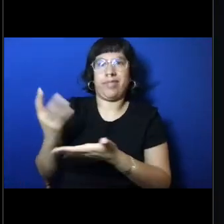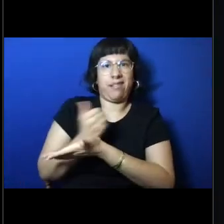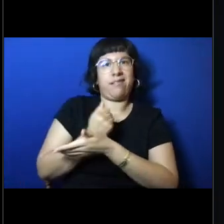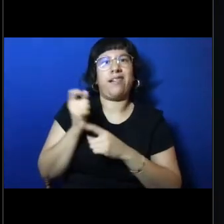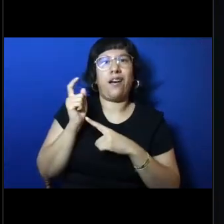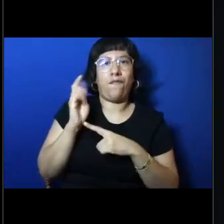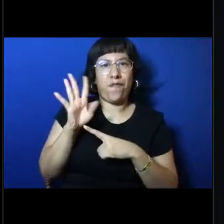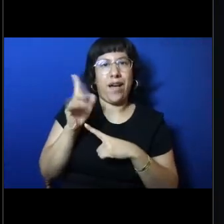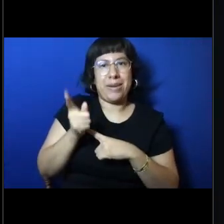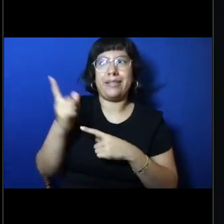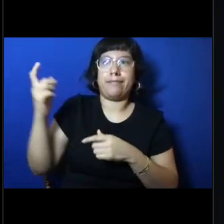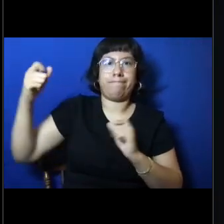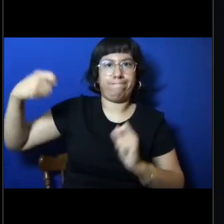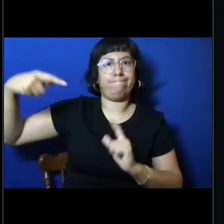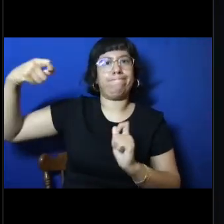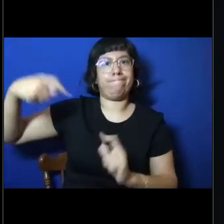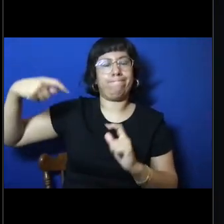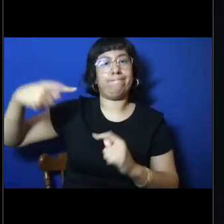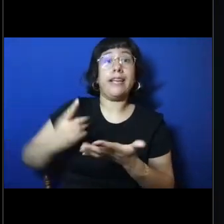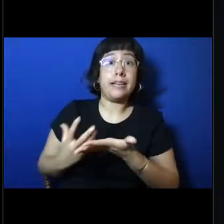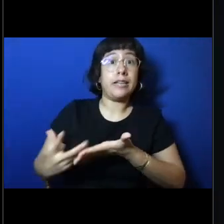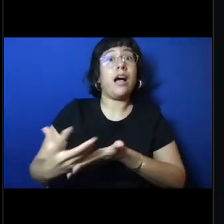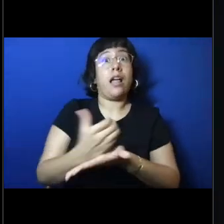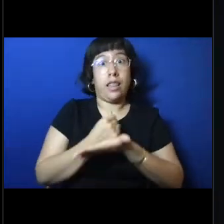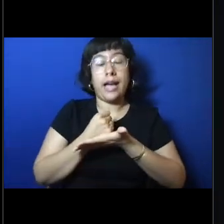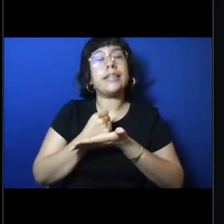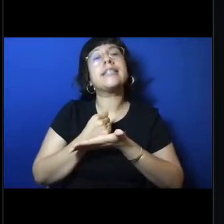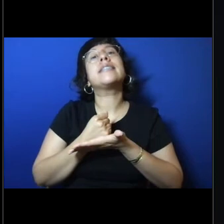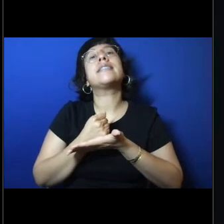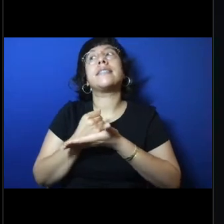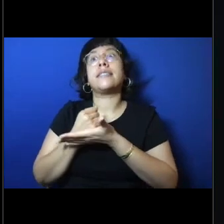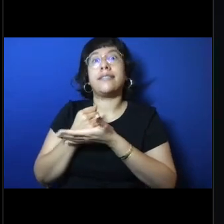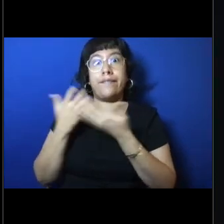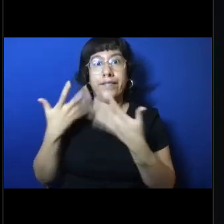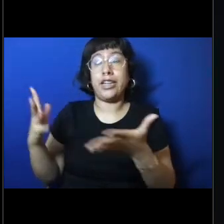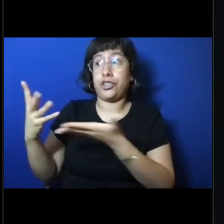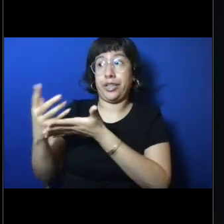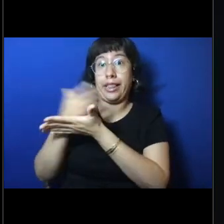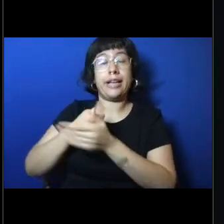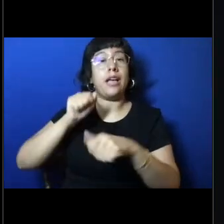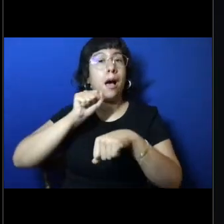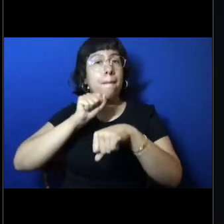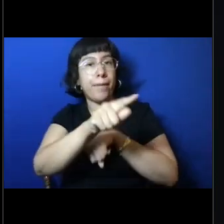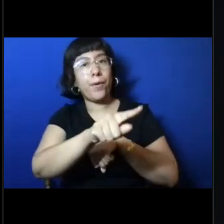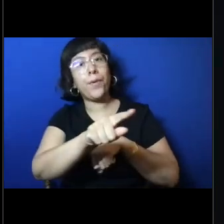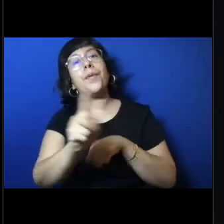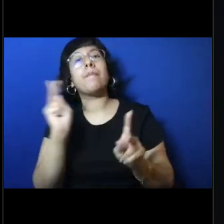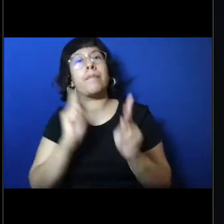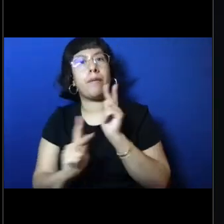And so we get that data every 45 minutes and it's immediately sent to the, to the people that are processing it